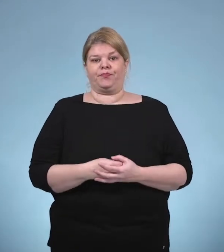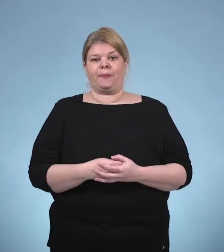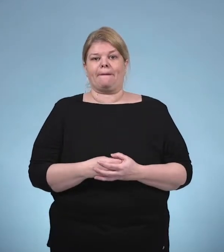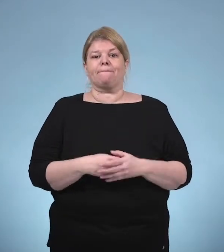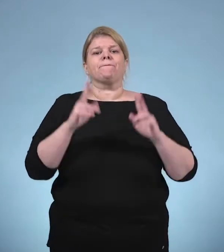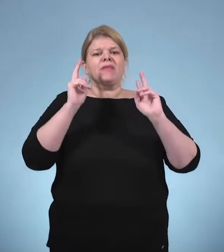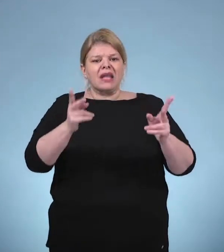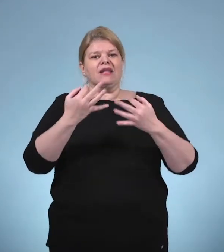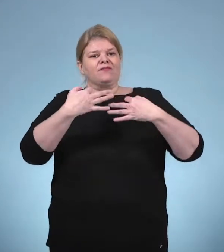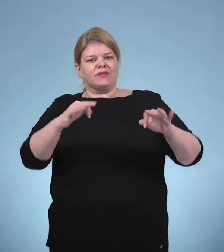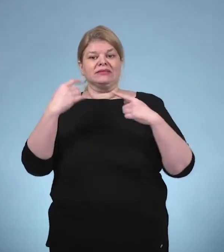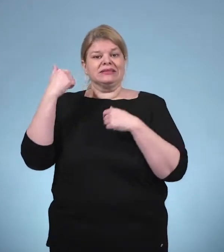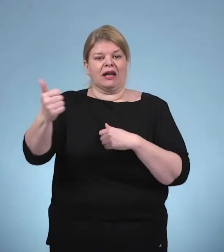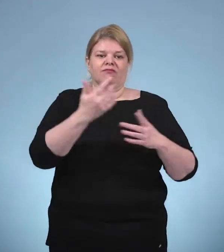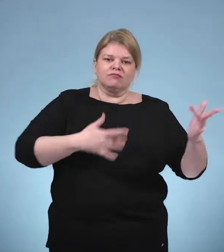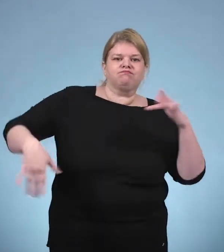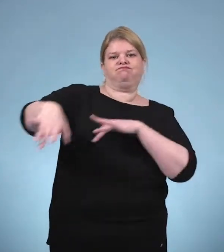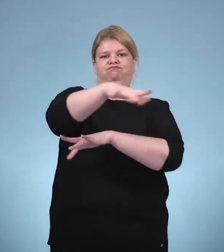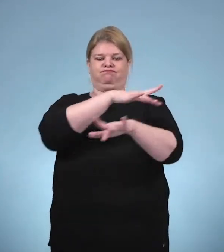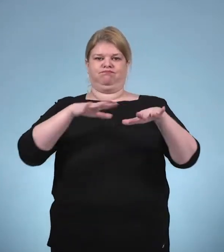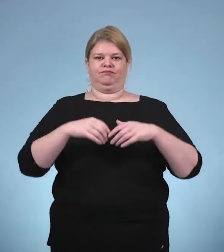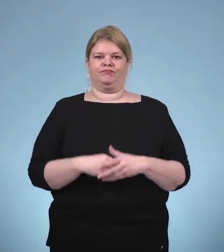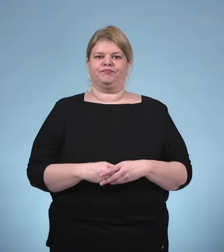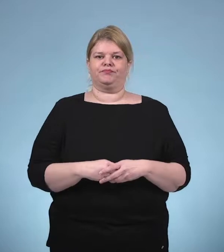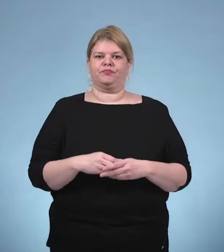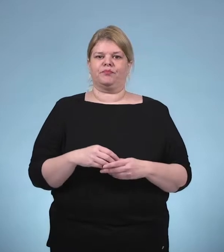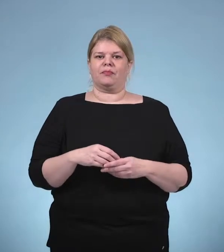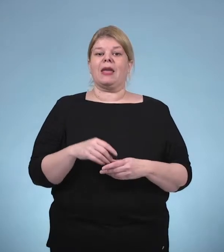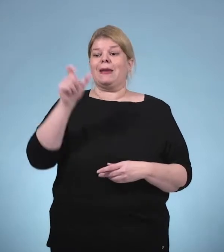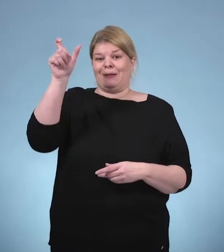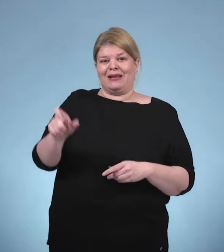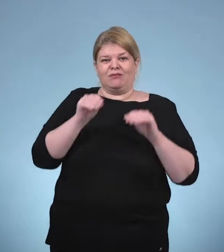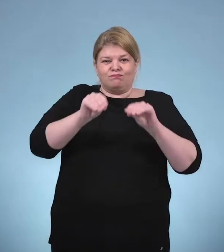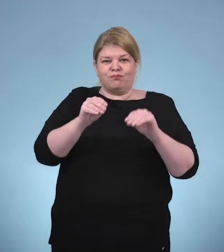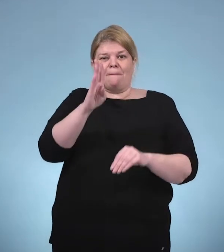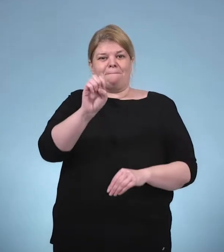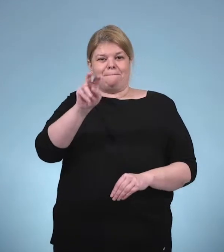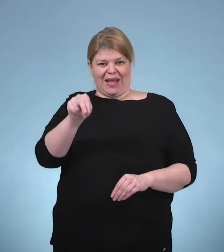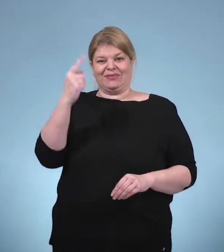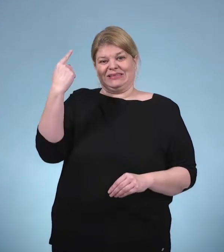with visual impairments can move around the room safely. More about this method by our trainer Ben.